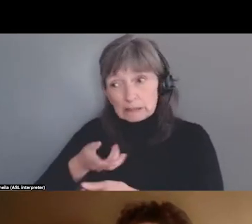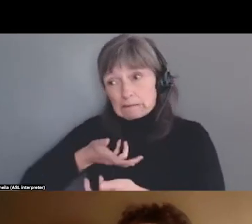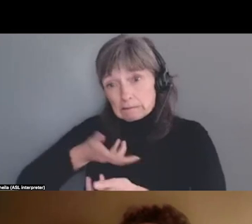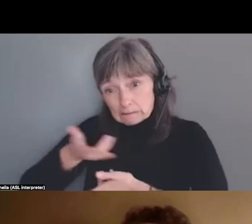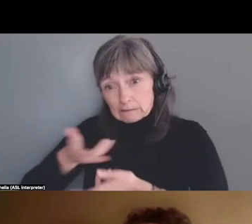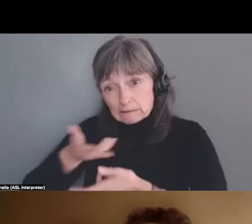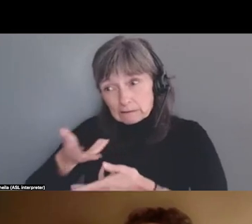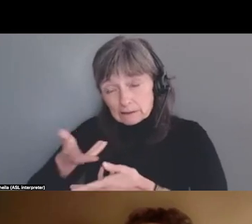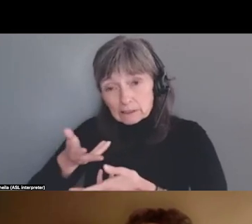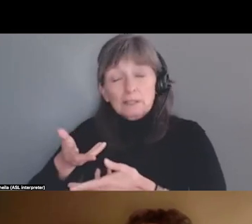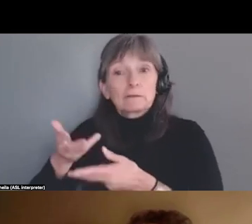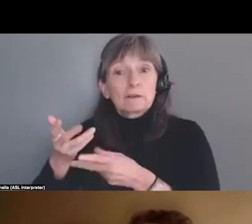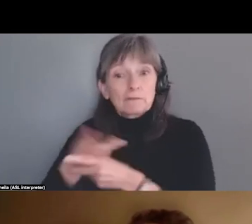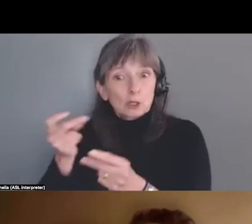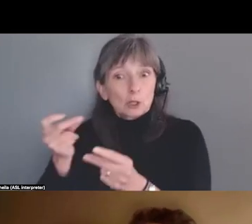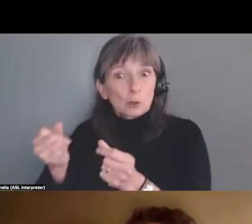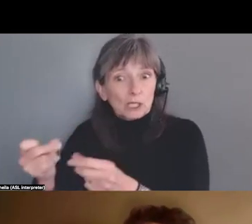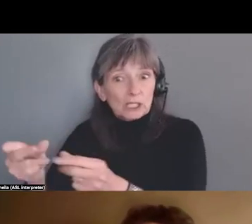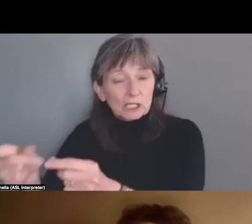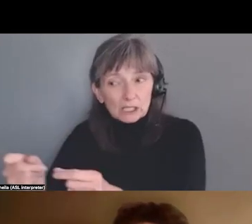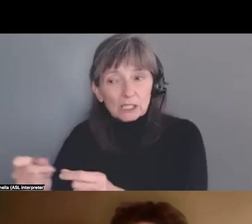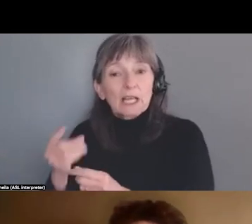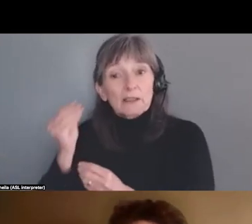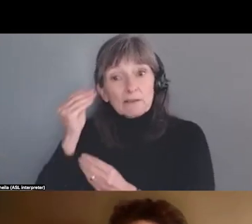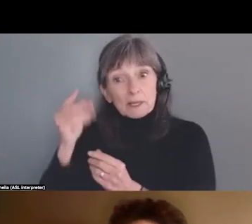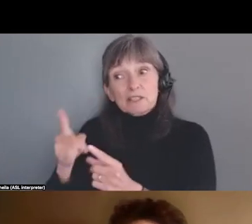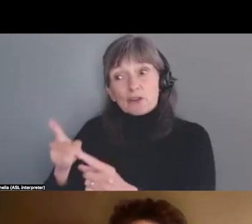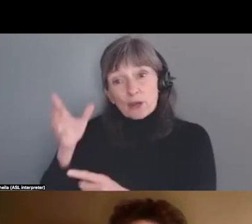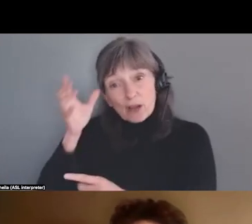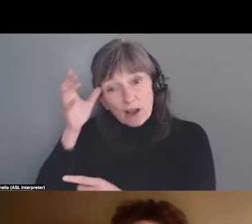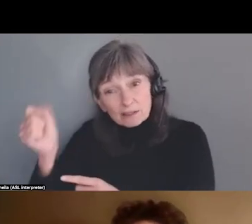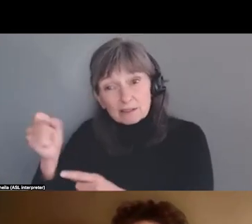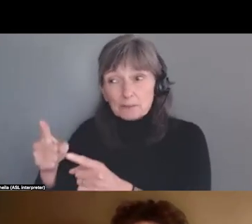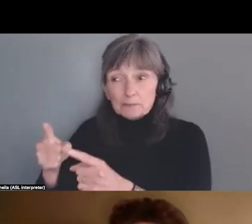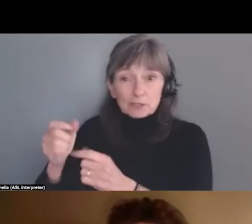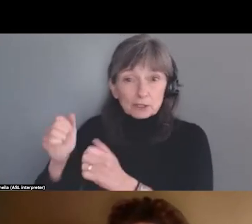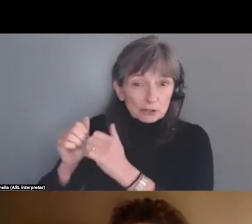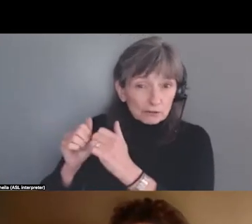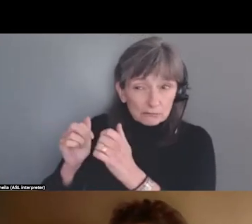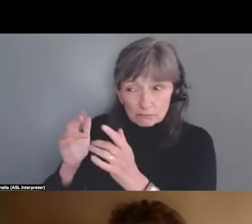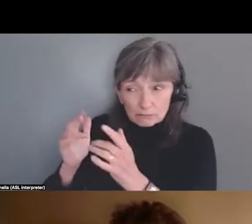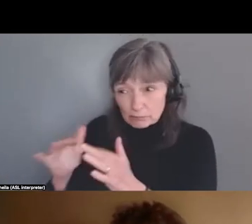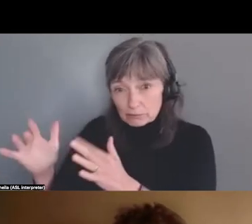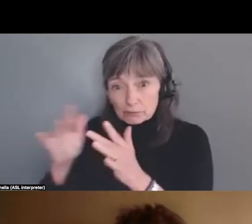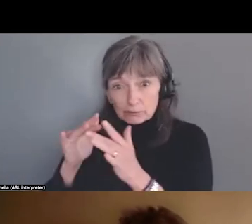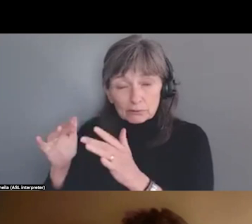because then a lot of the conceptualisation and structuring also happens through the writing.